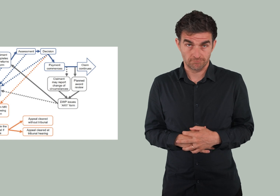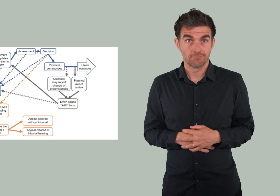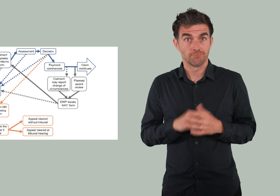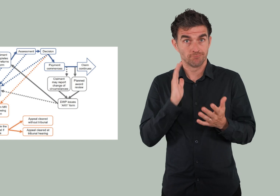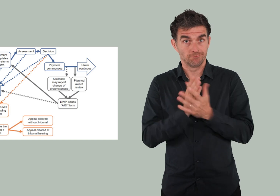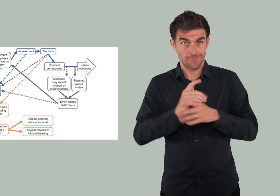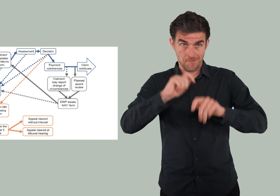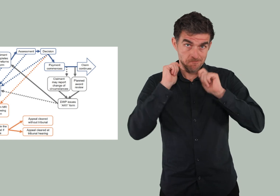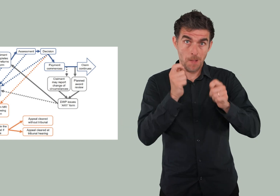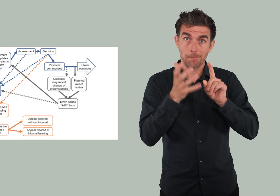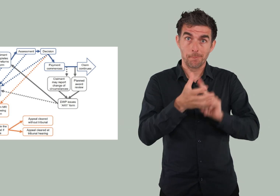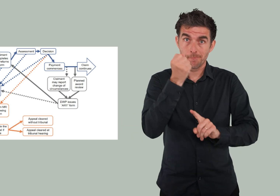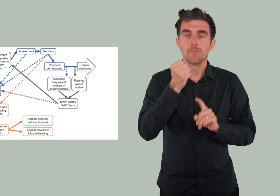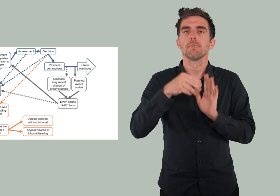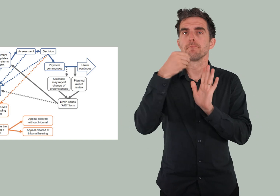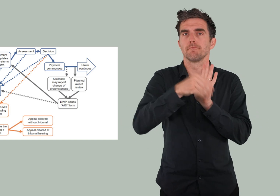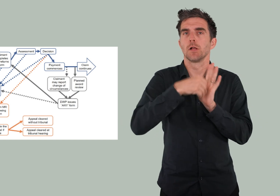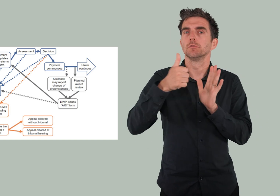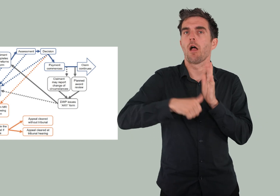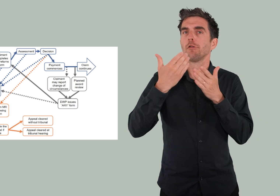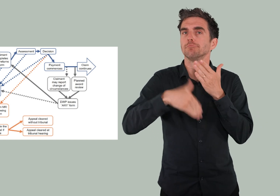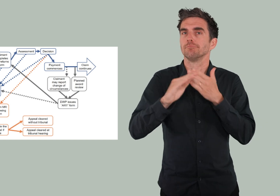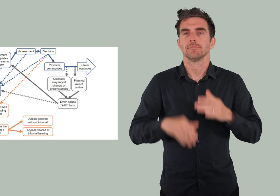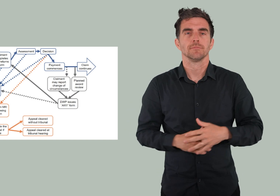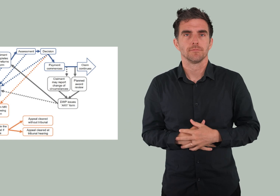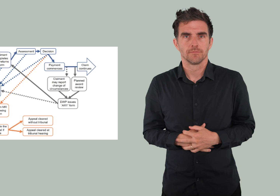6. If awarded, payment commences.